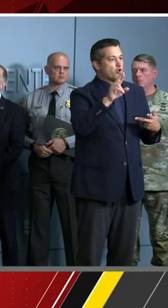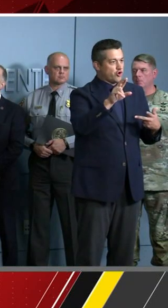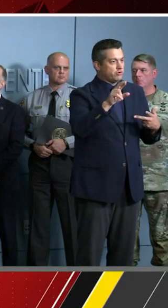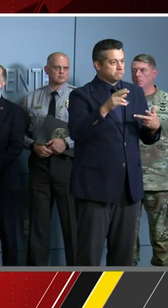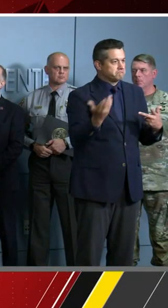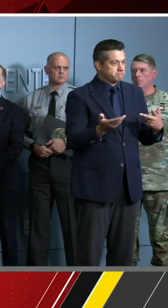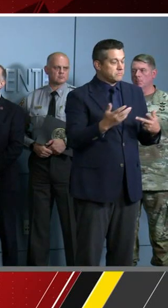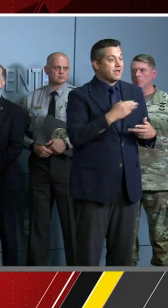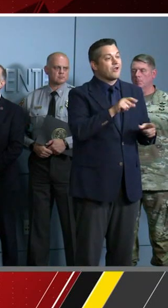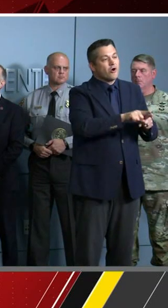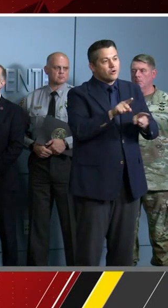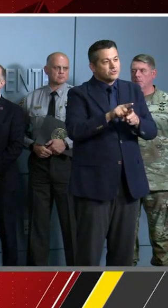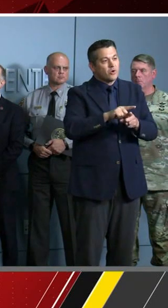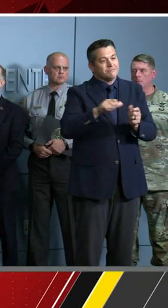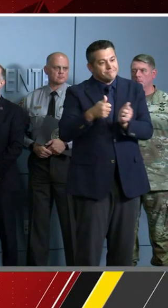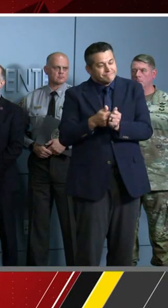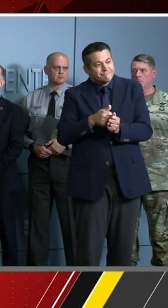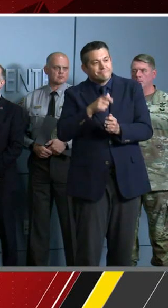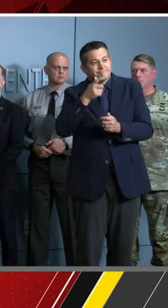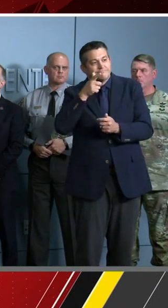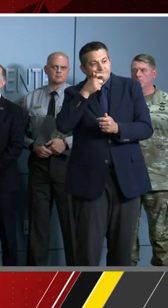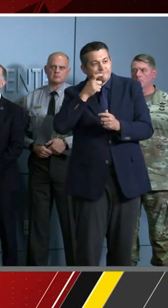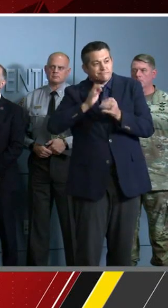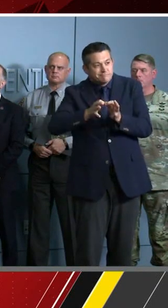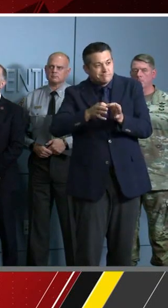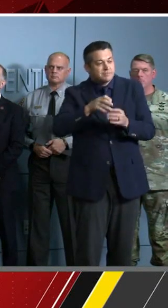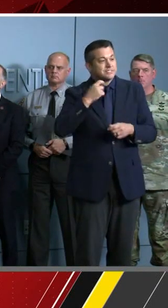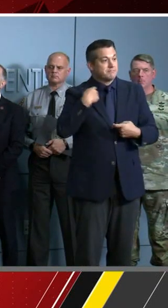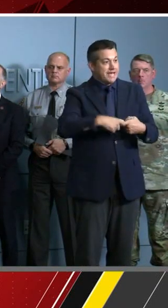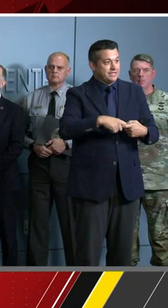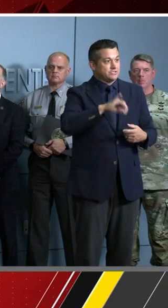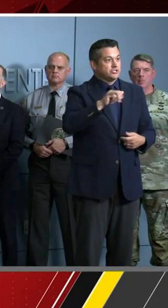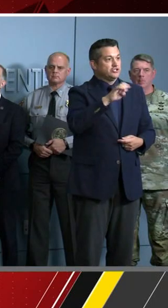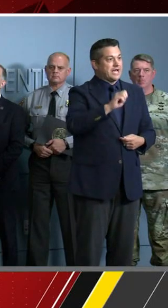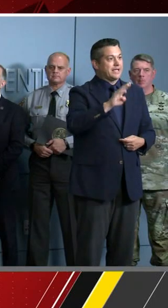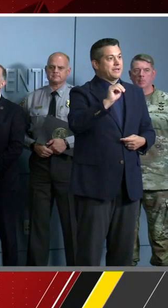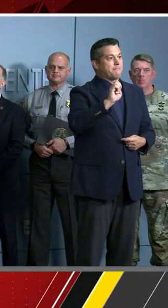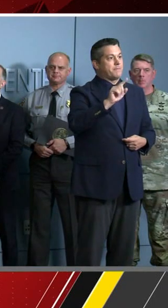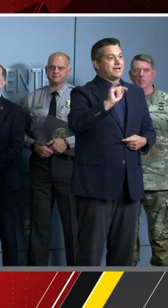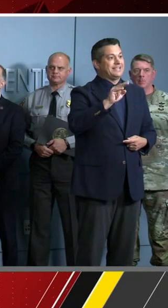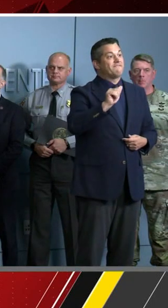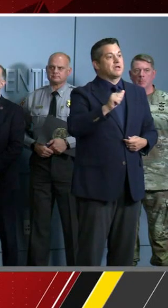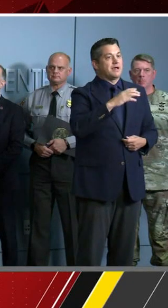, our Spanish language